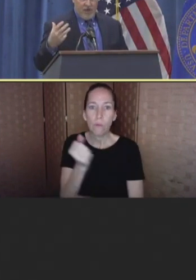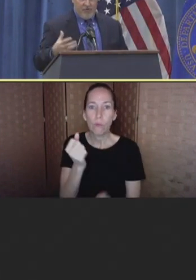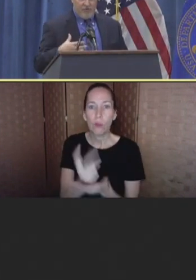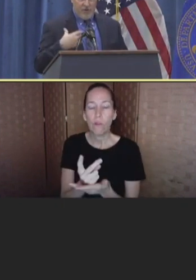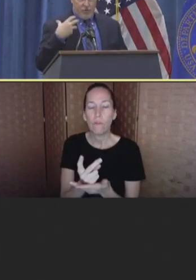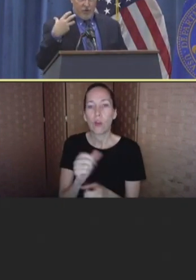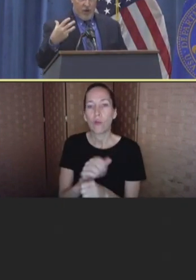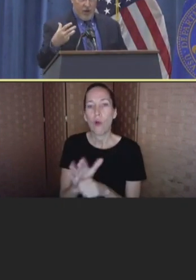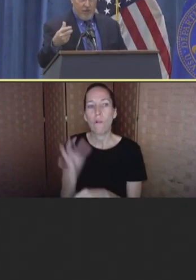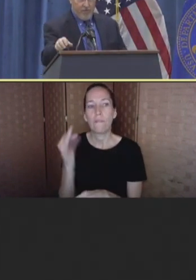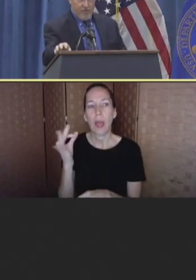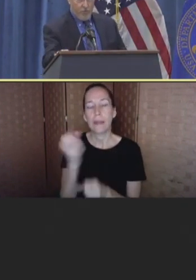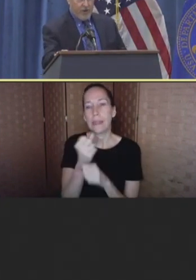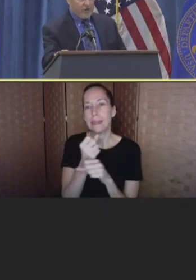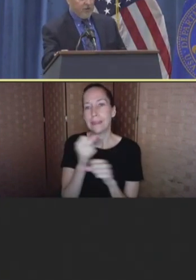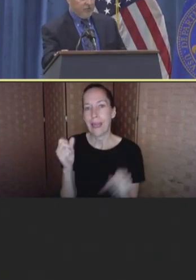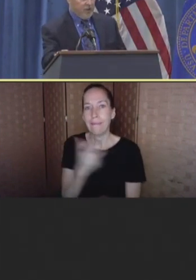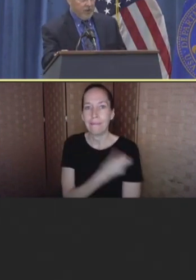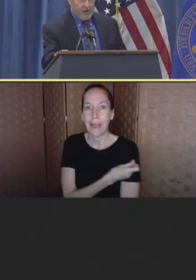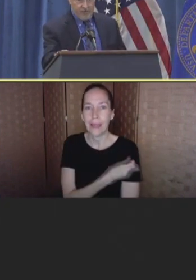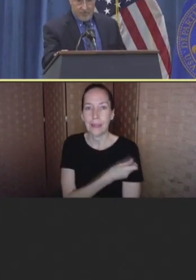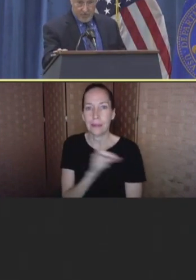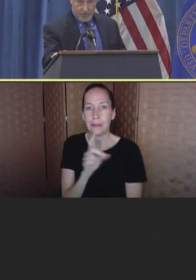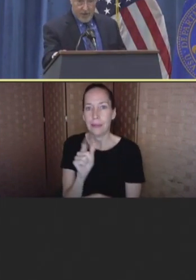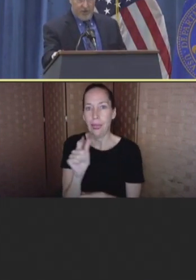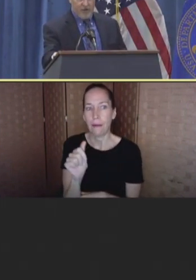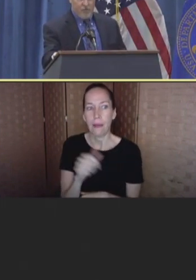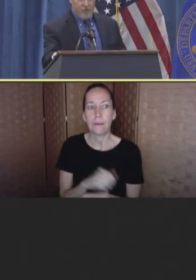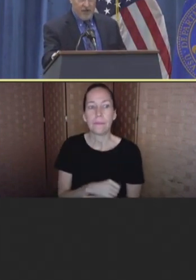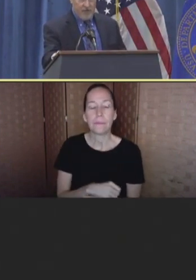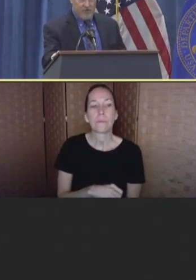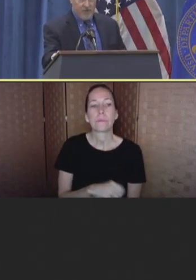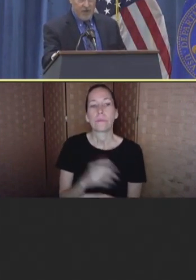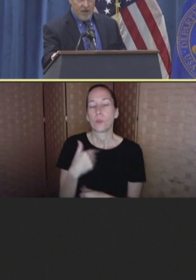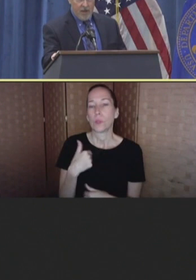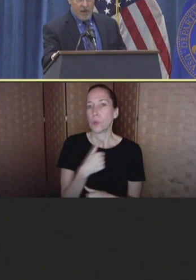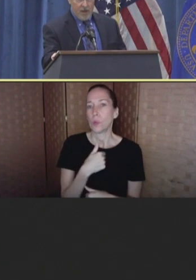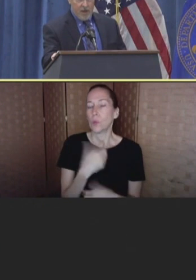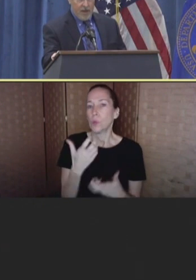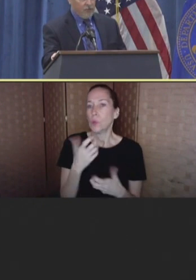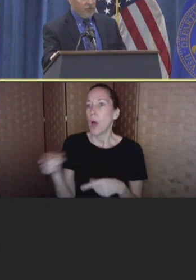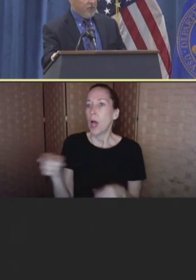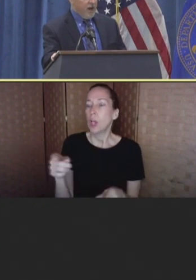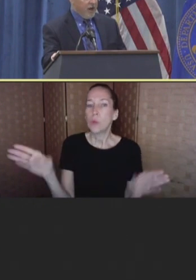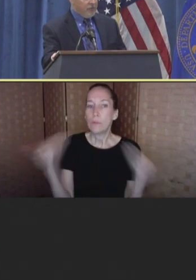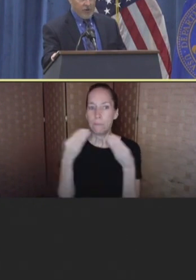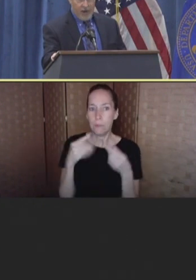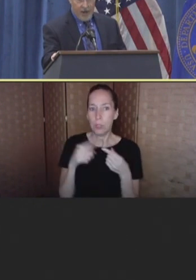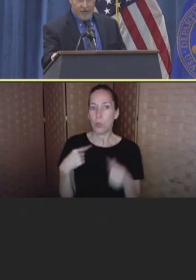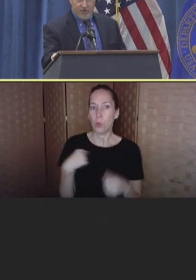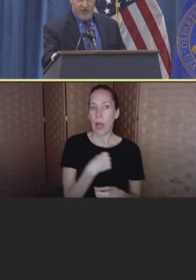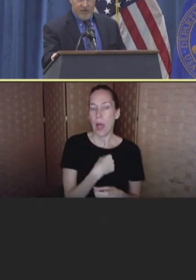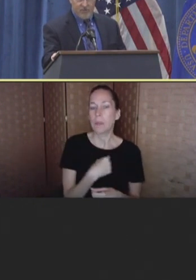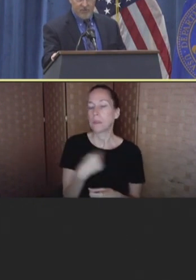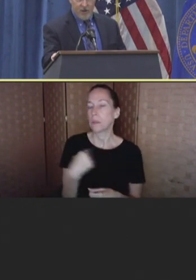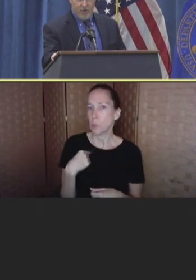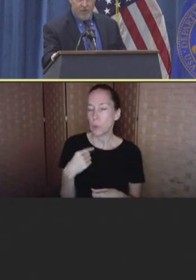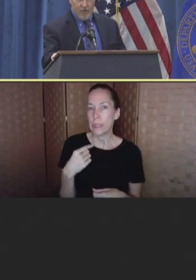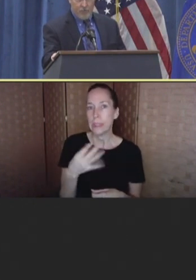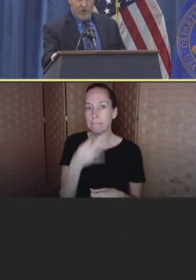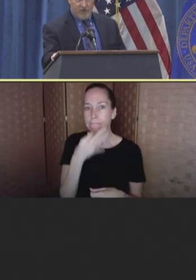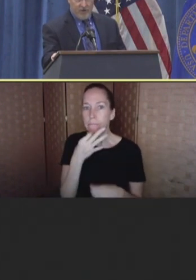of a central hub for technical subject matter expertise; and to advise on analysis and presentation